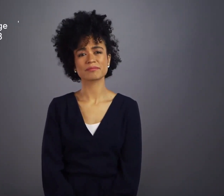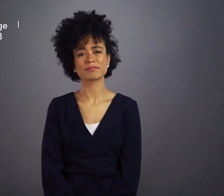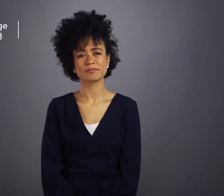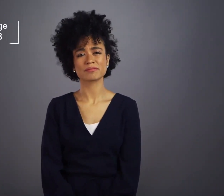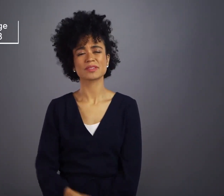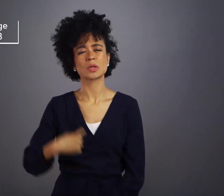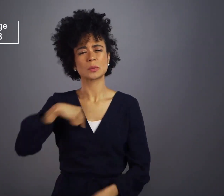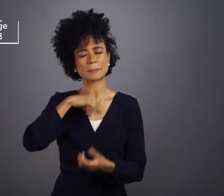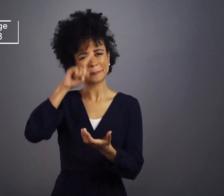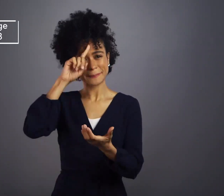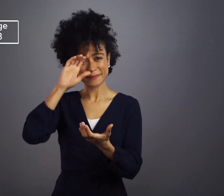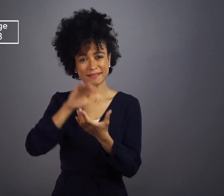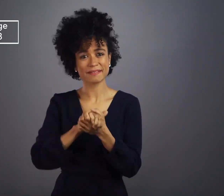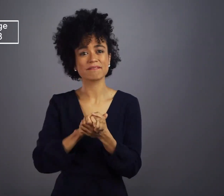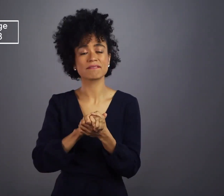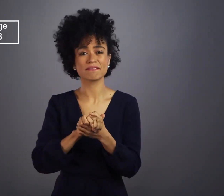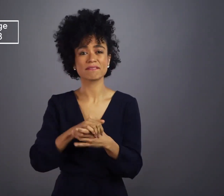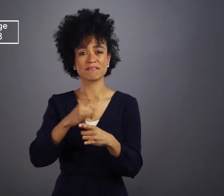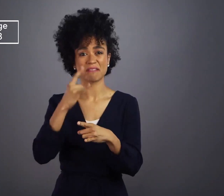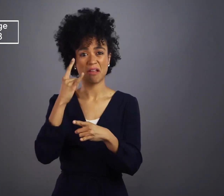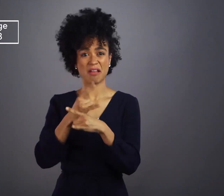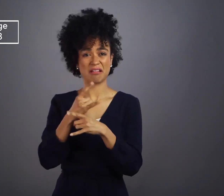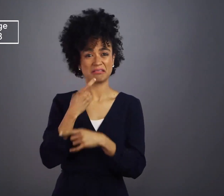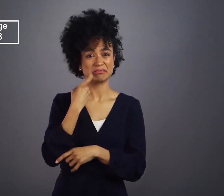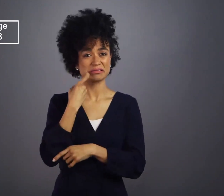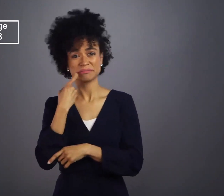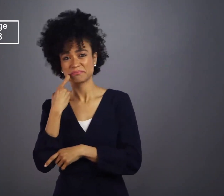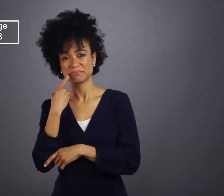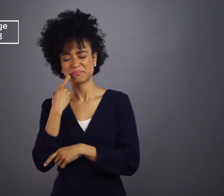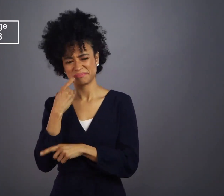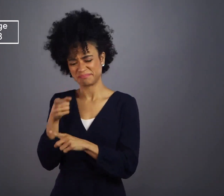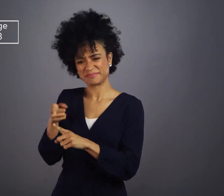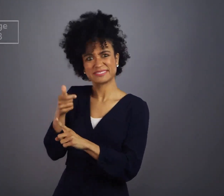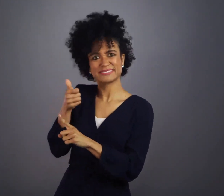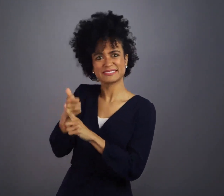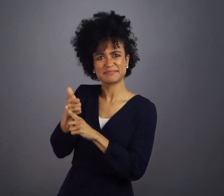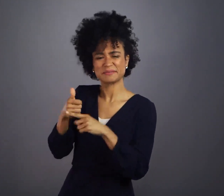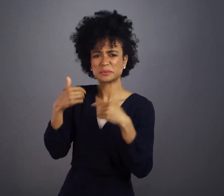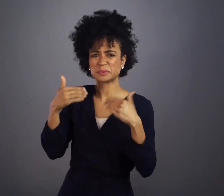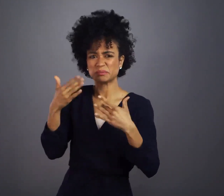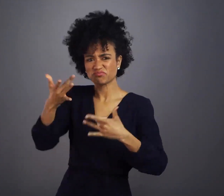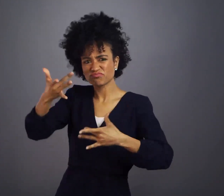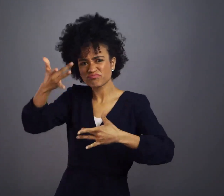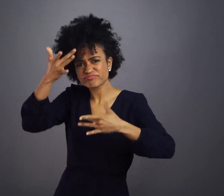An illness of this sort and we have come to believe it an illness — involves those about us